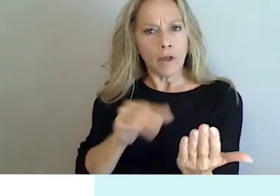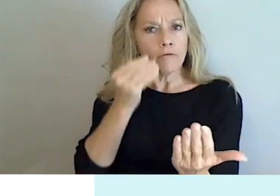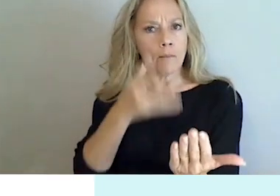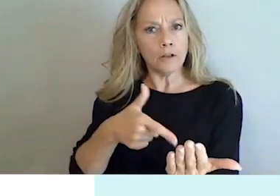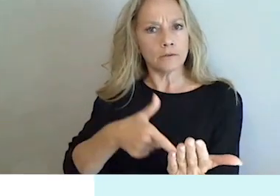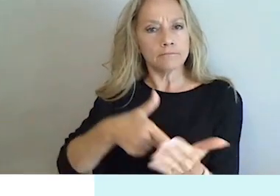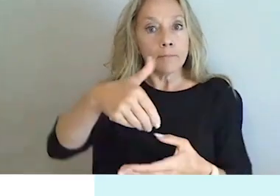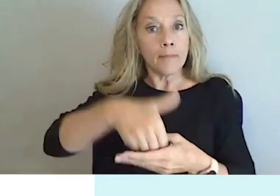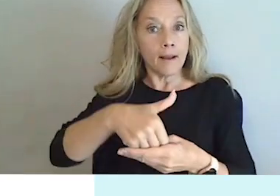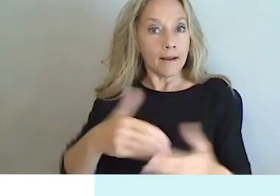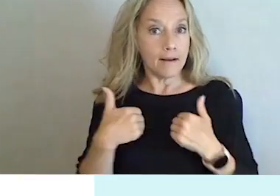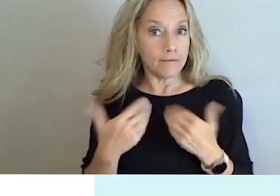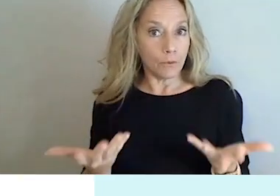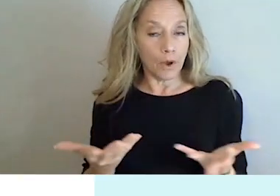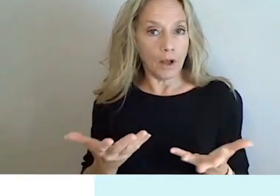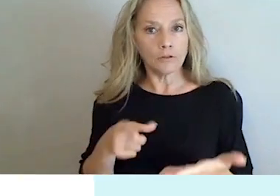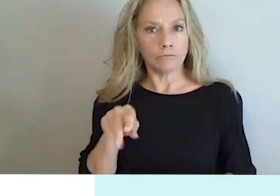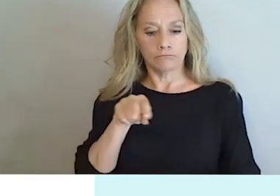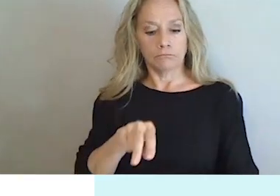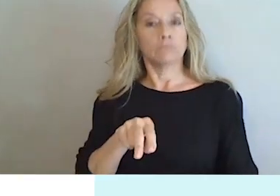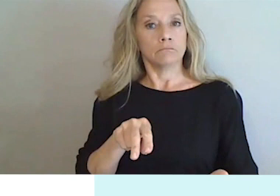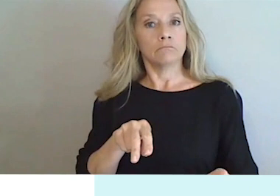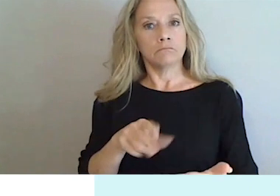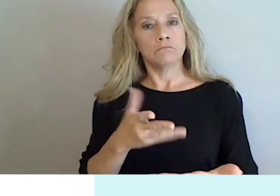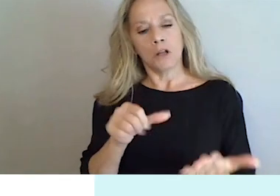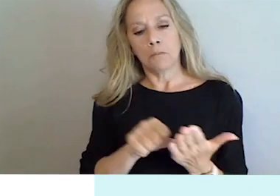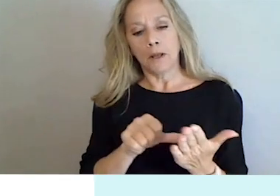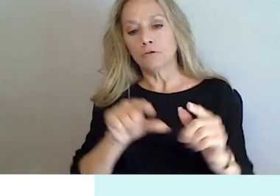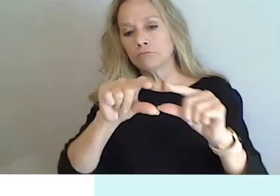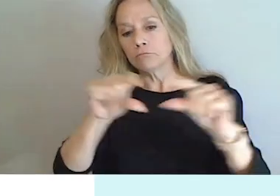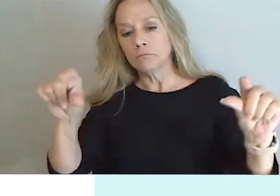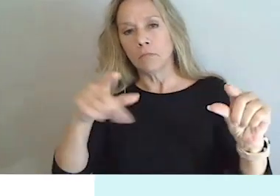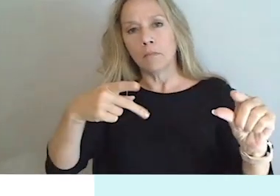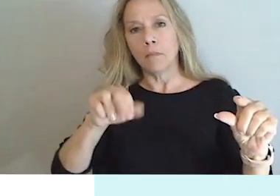You should begin reviewing information after seeing the title, "Part one: Your Household."